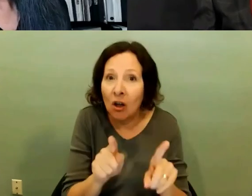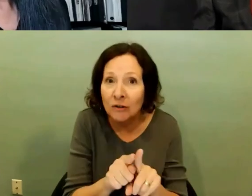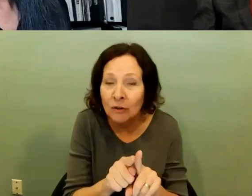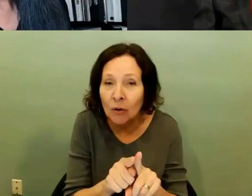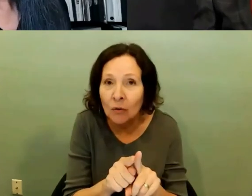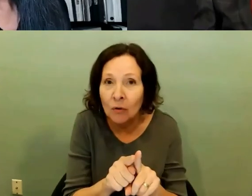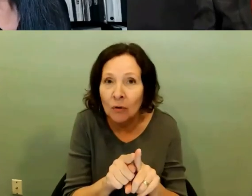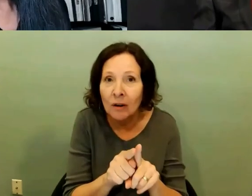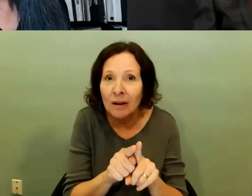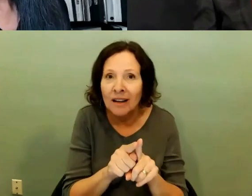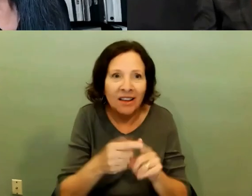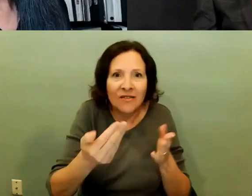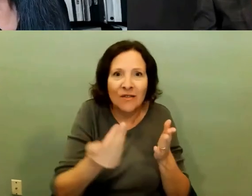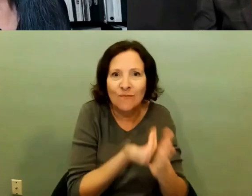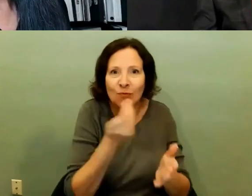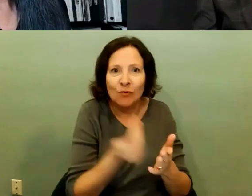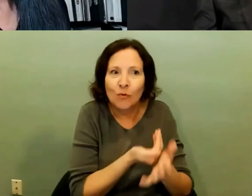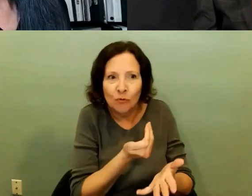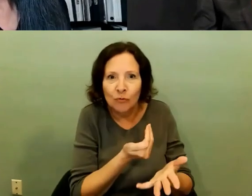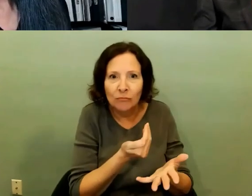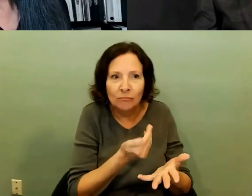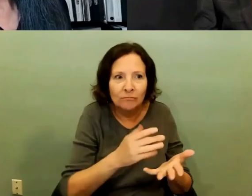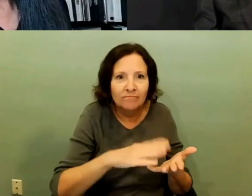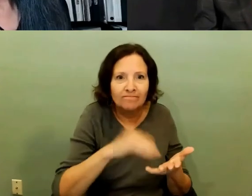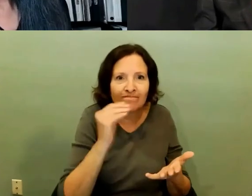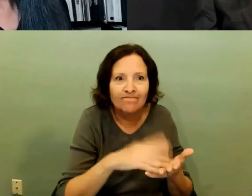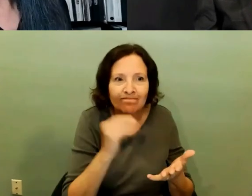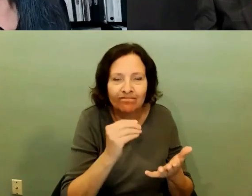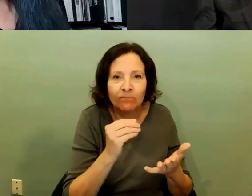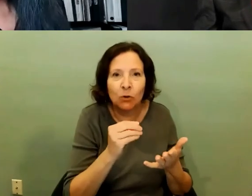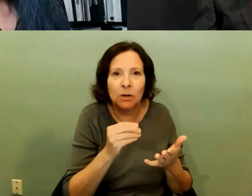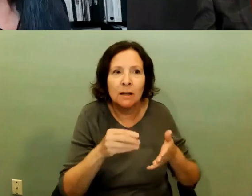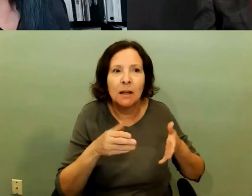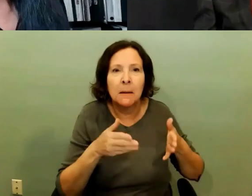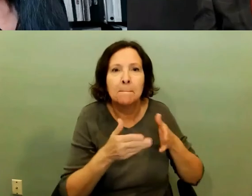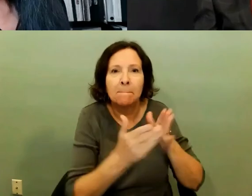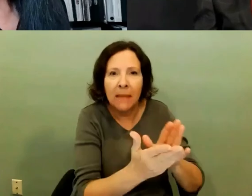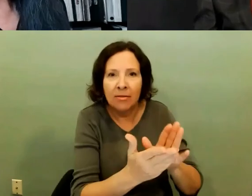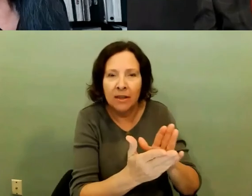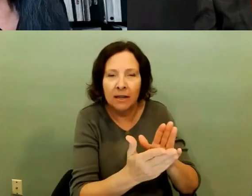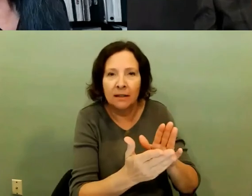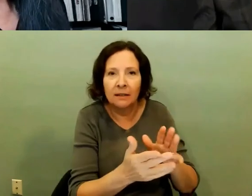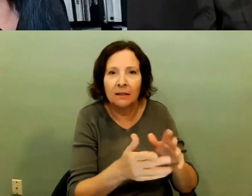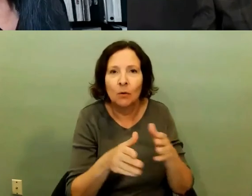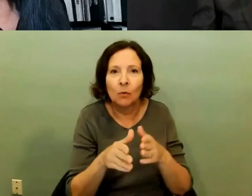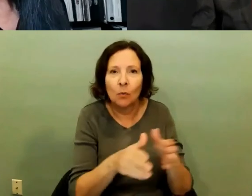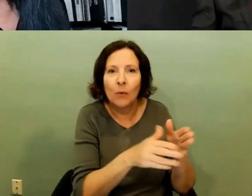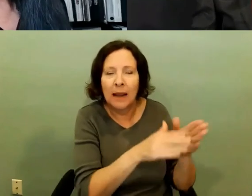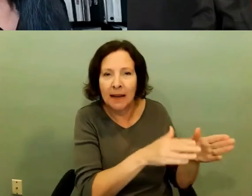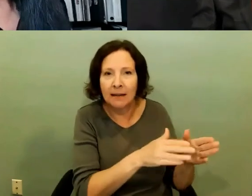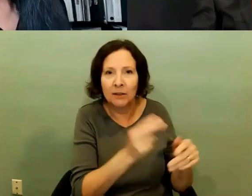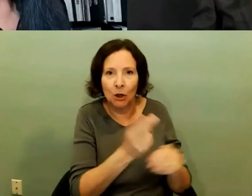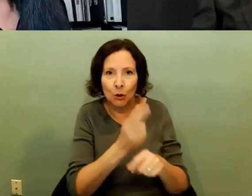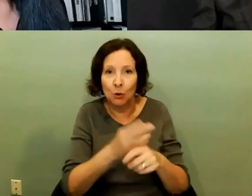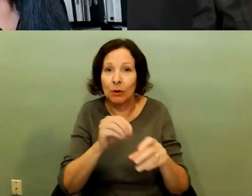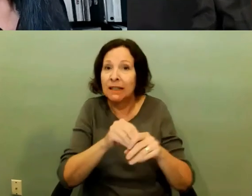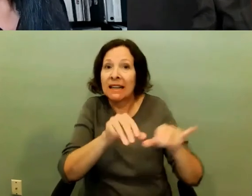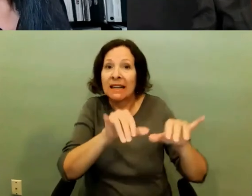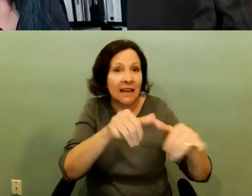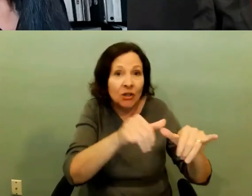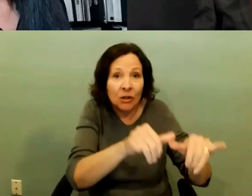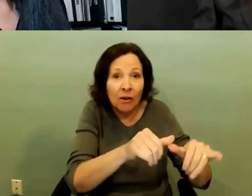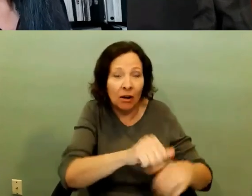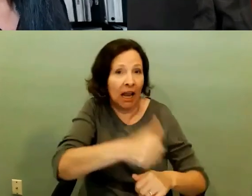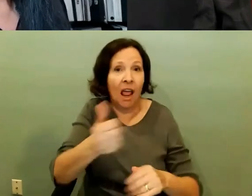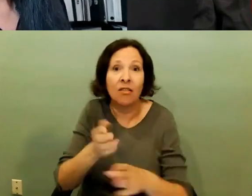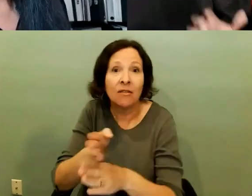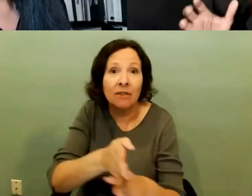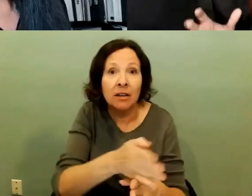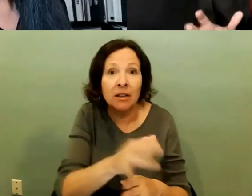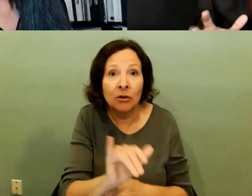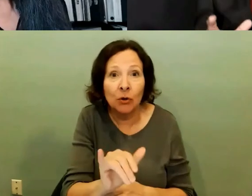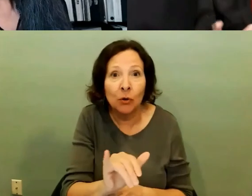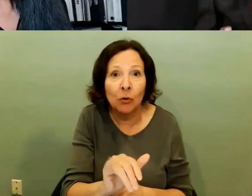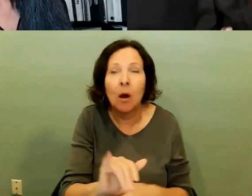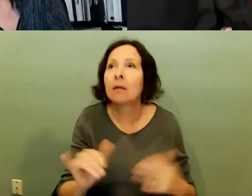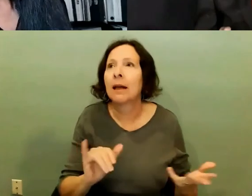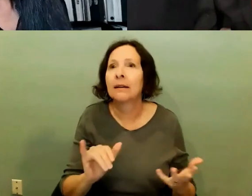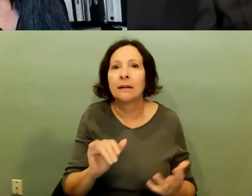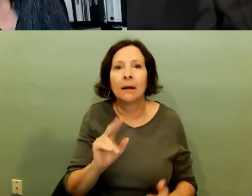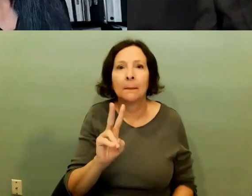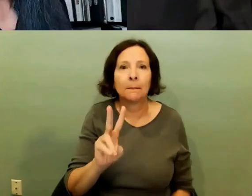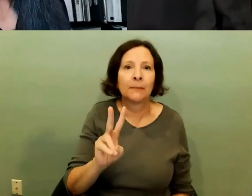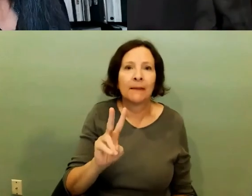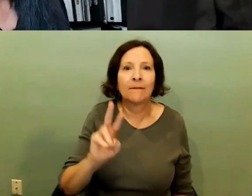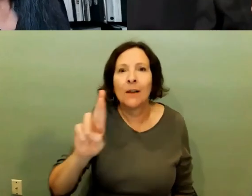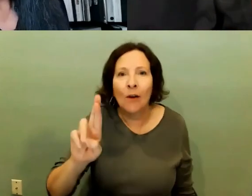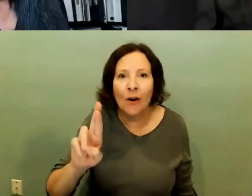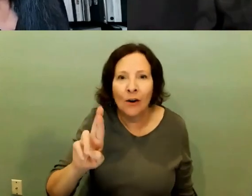do you want to see people using virtual reality or I scan technology,?